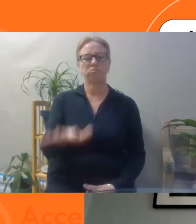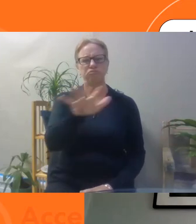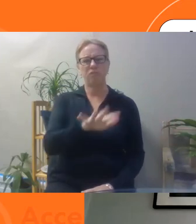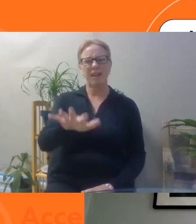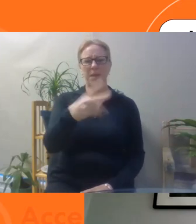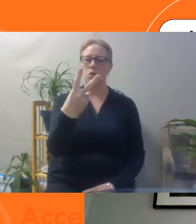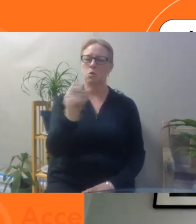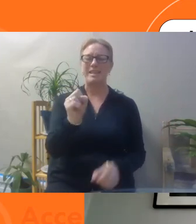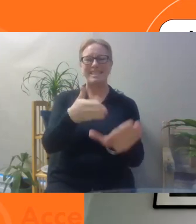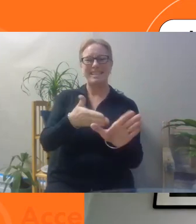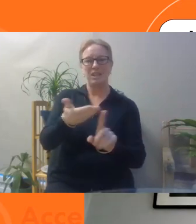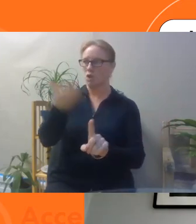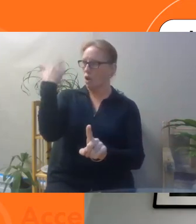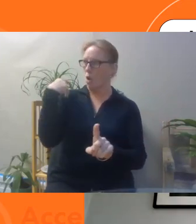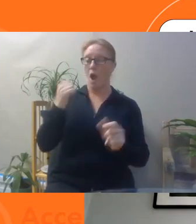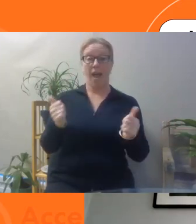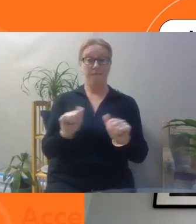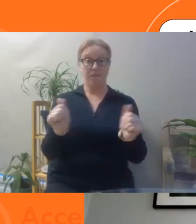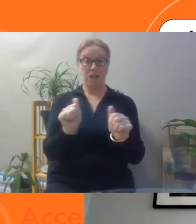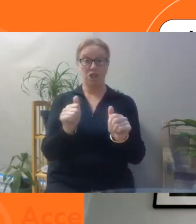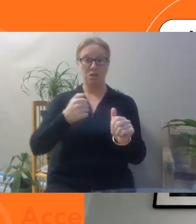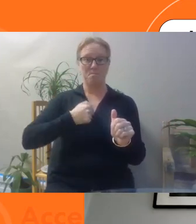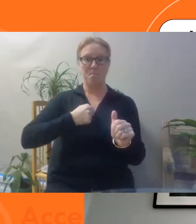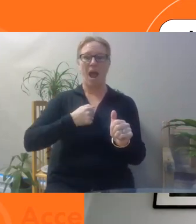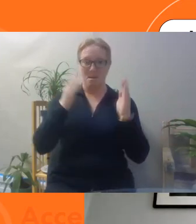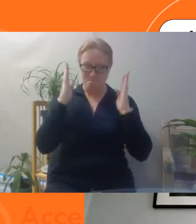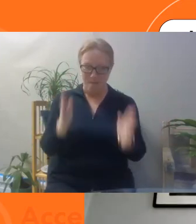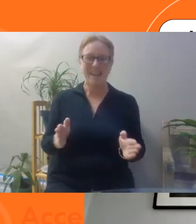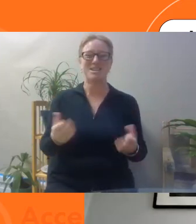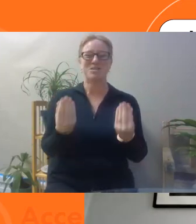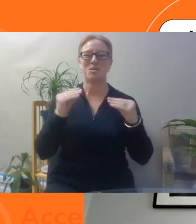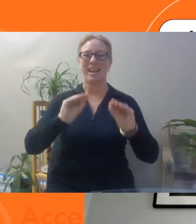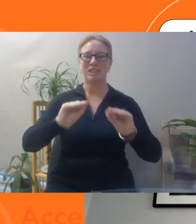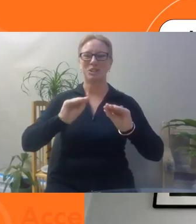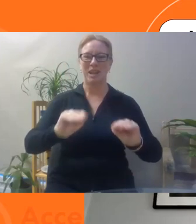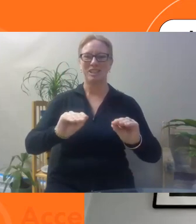ago I finished up what I call my mandatory education. So high school,